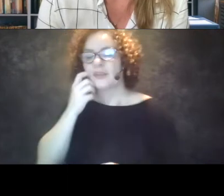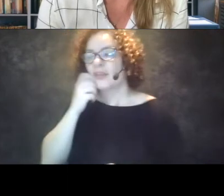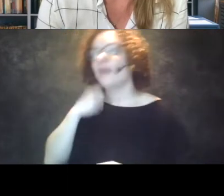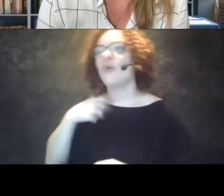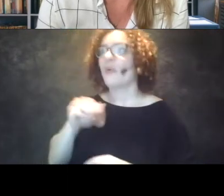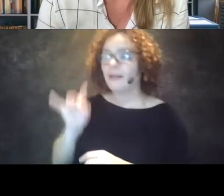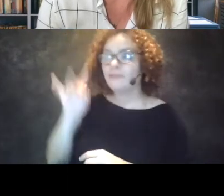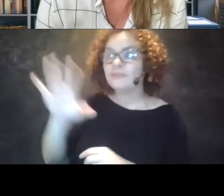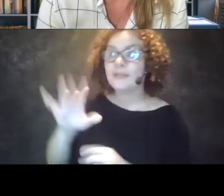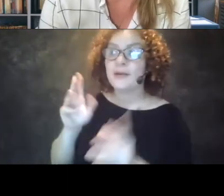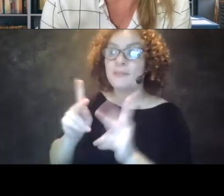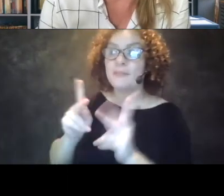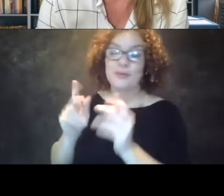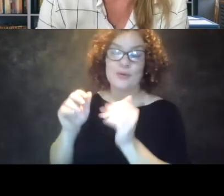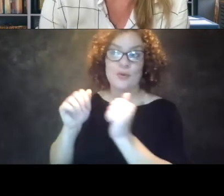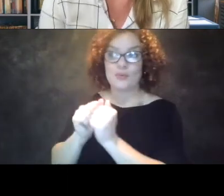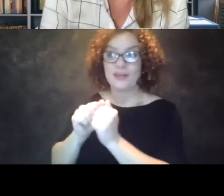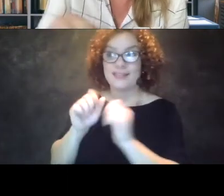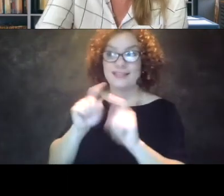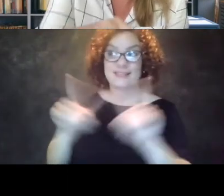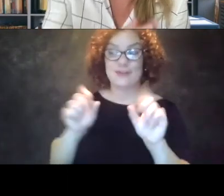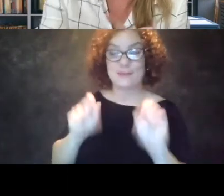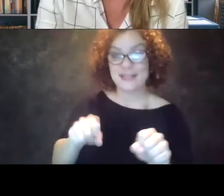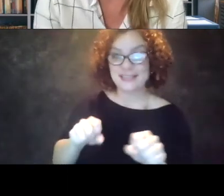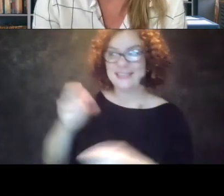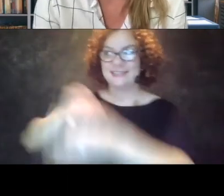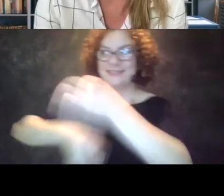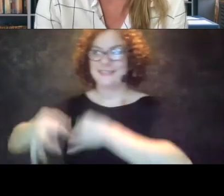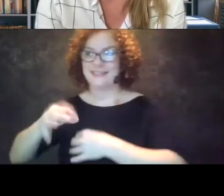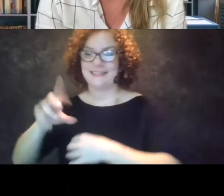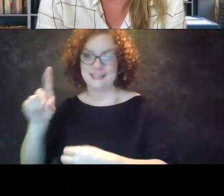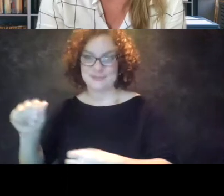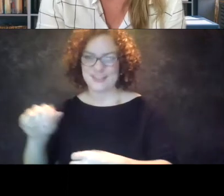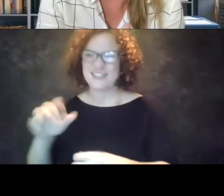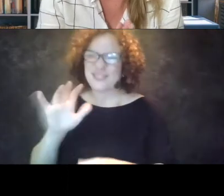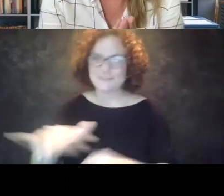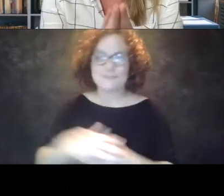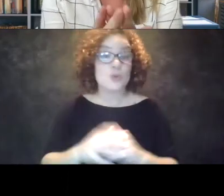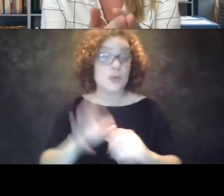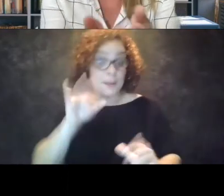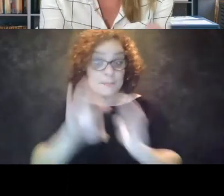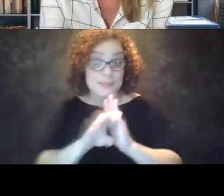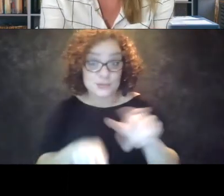you know, put that positive spin on it. But anyways, this picture, every April, my former